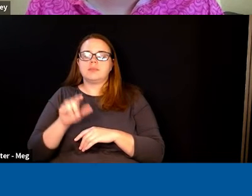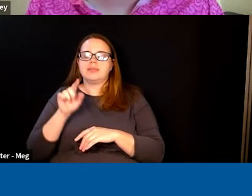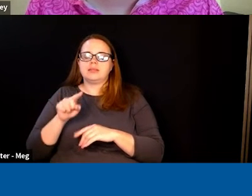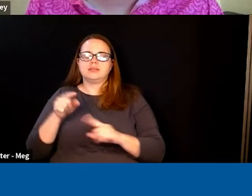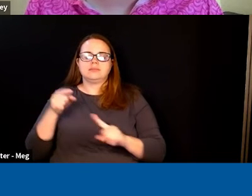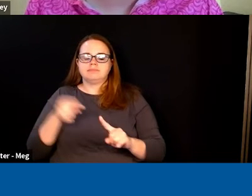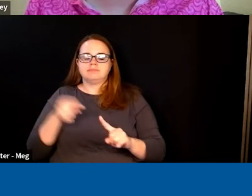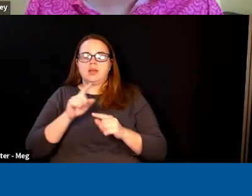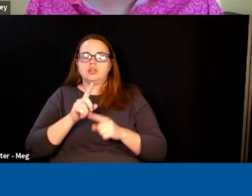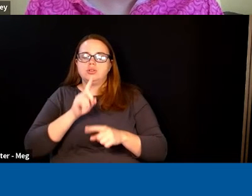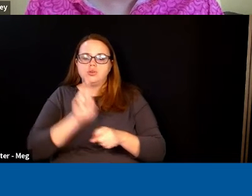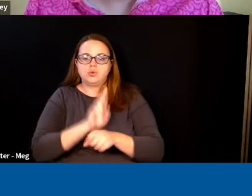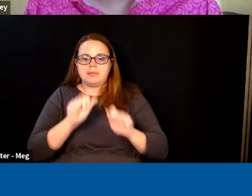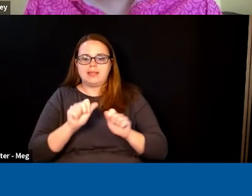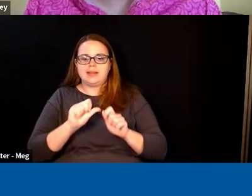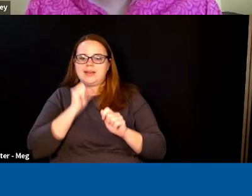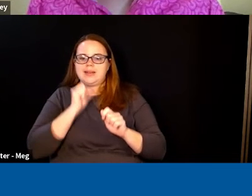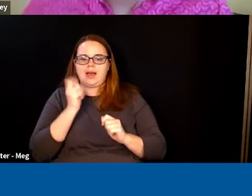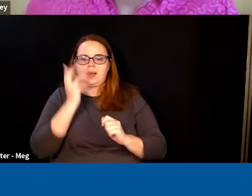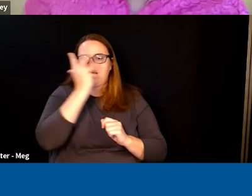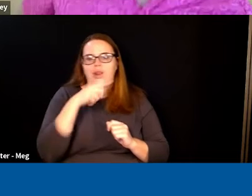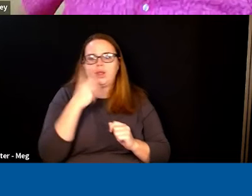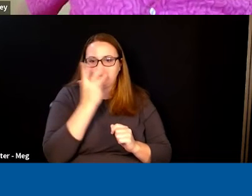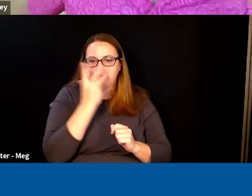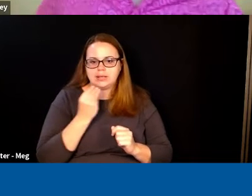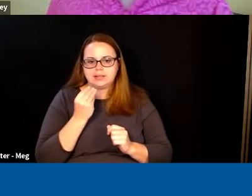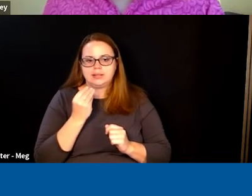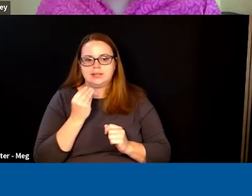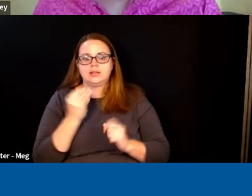So quote here from Terrill Thompson I quite like,